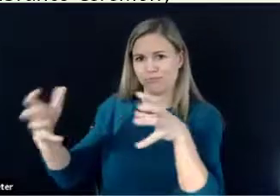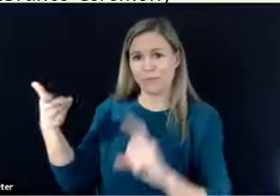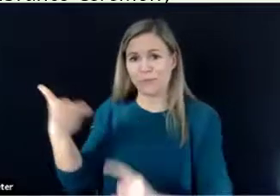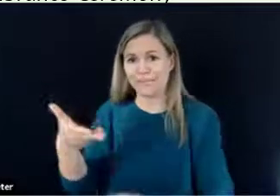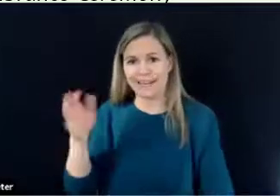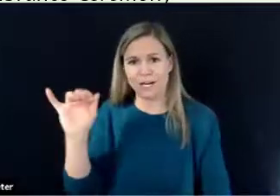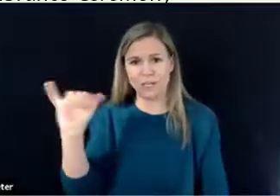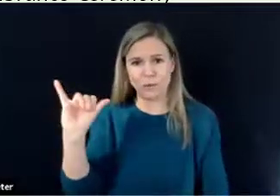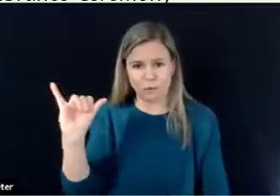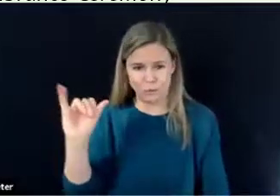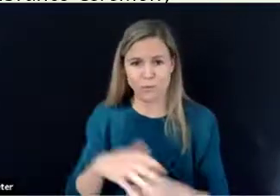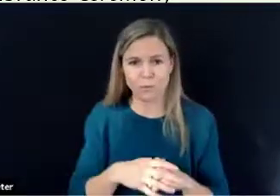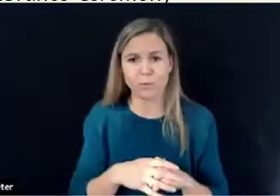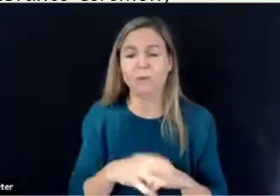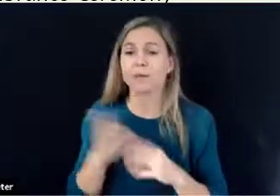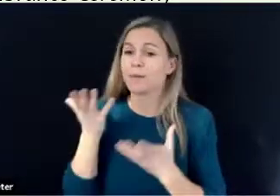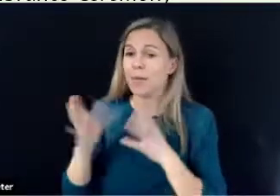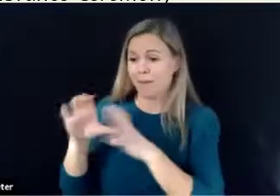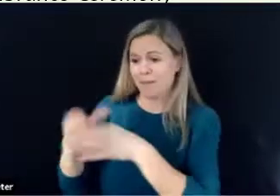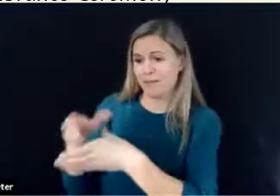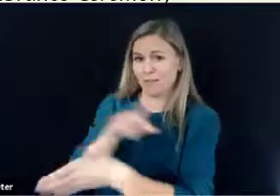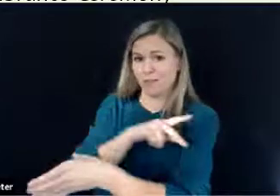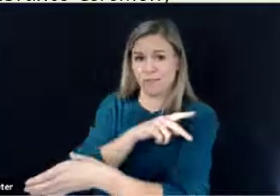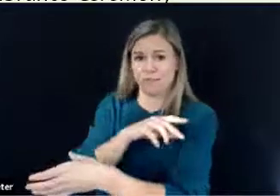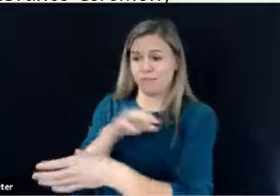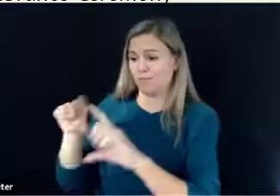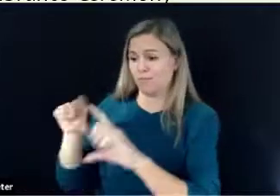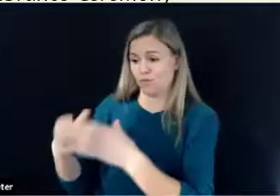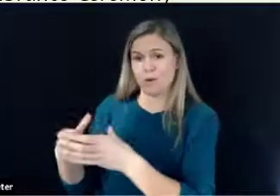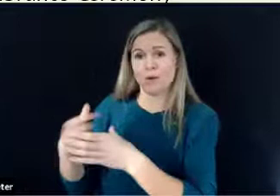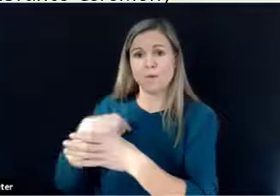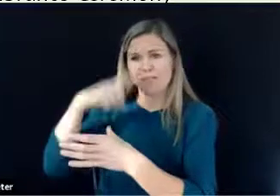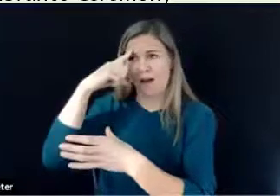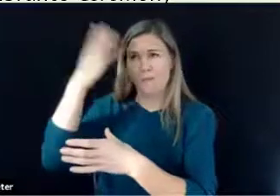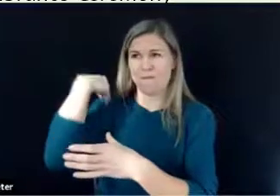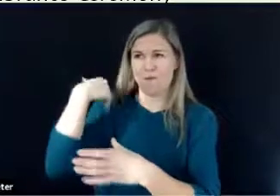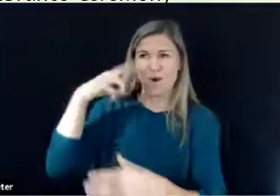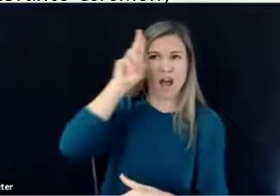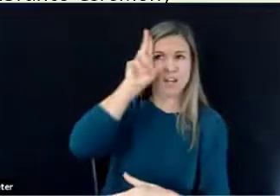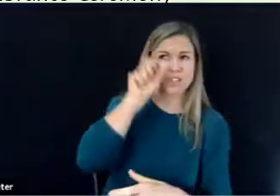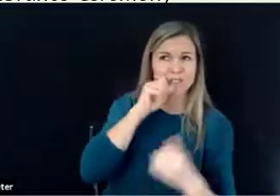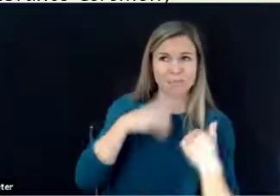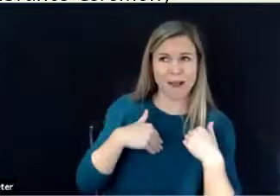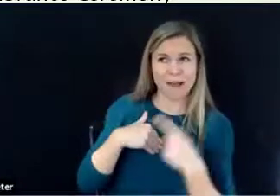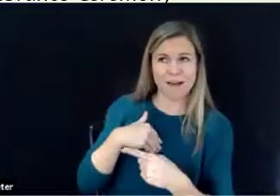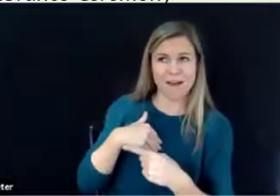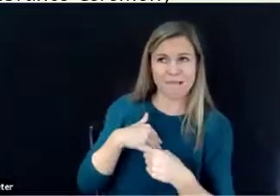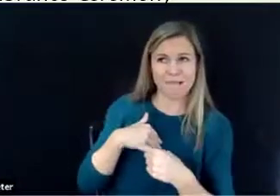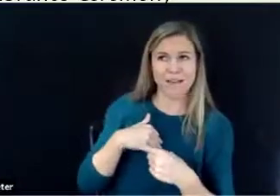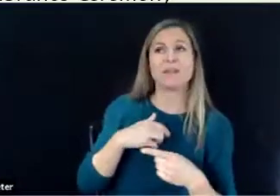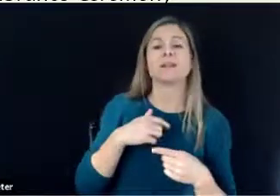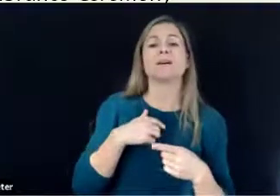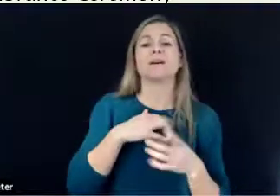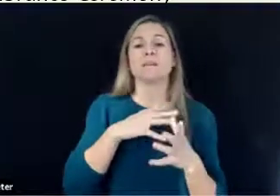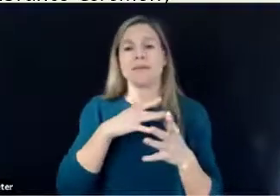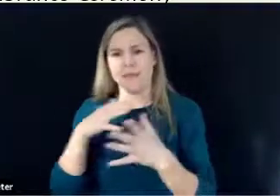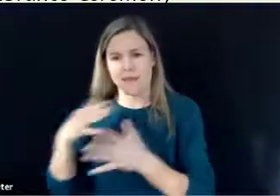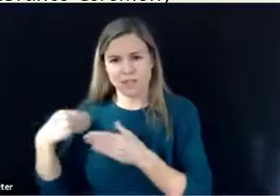thought that they had Usher syndrome in the past. And then had genetic testing